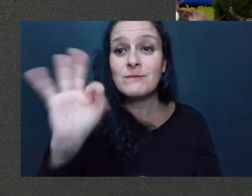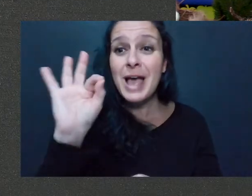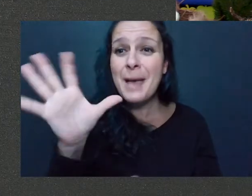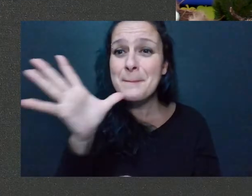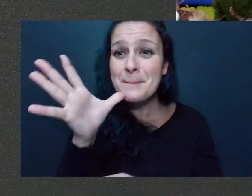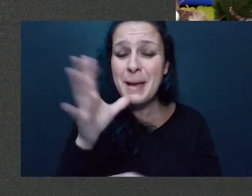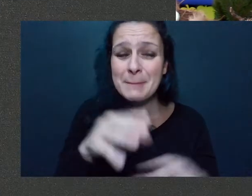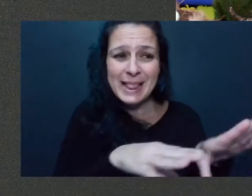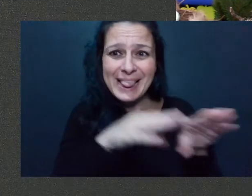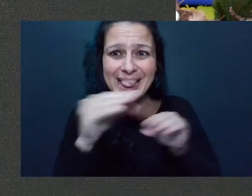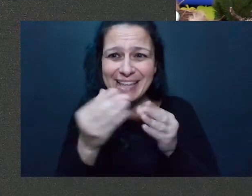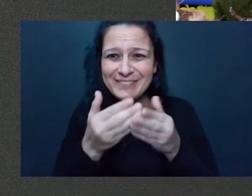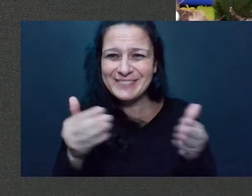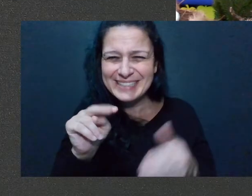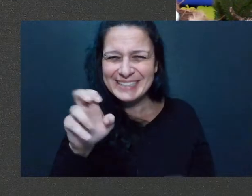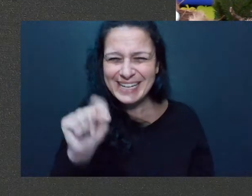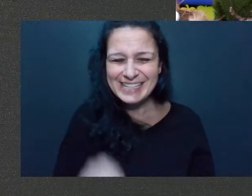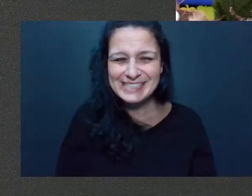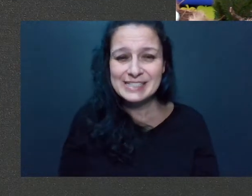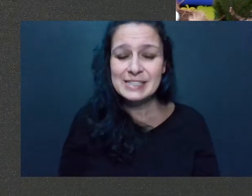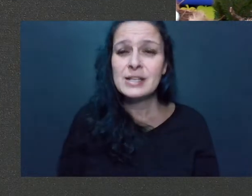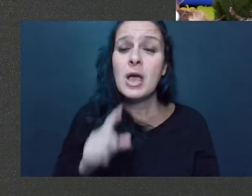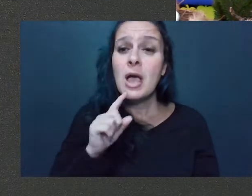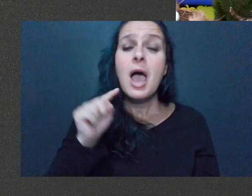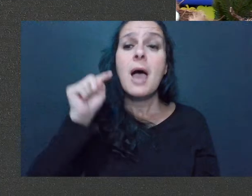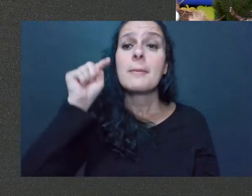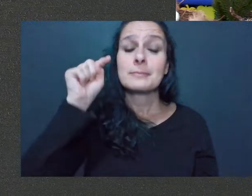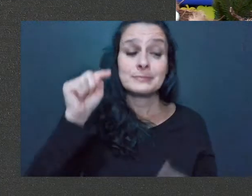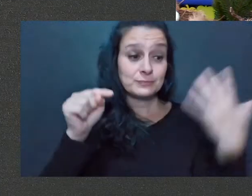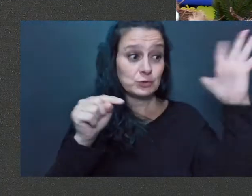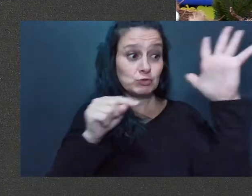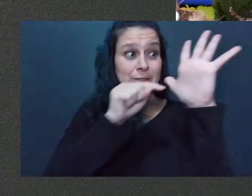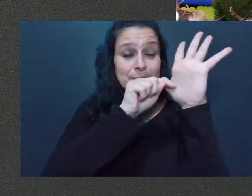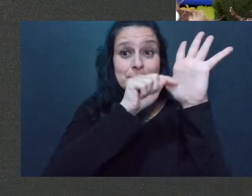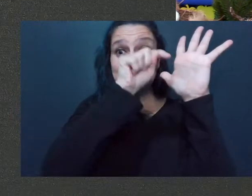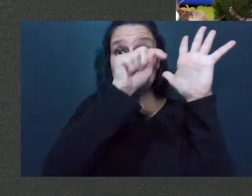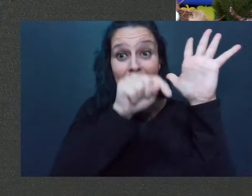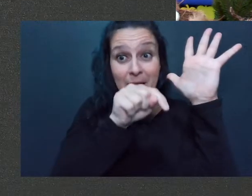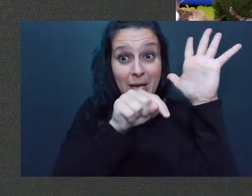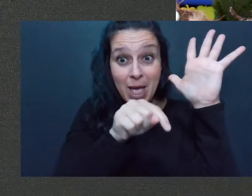He's leaving his nest. Down out of the tree he went. Down, down, down.